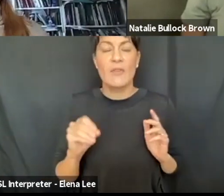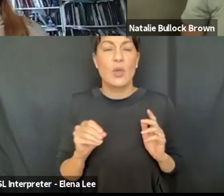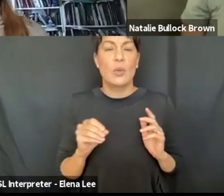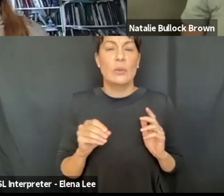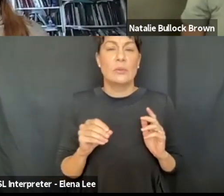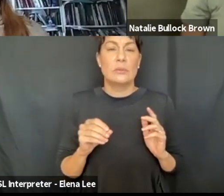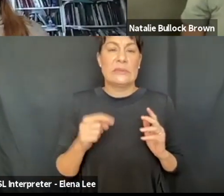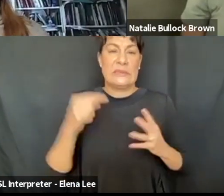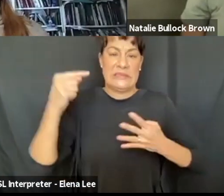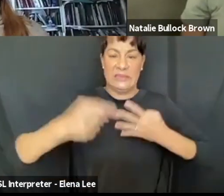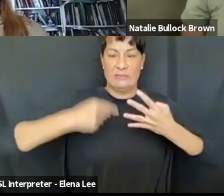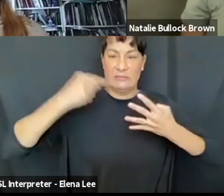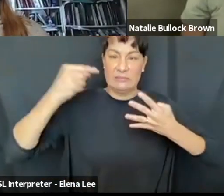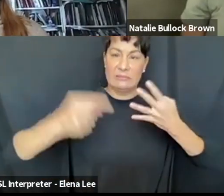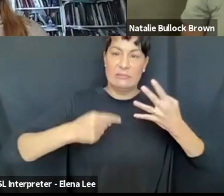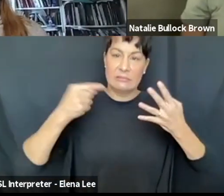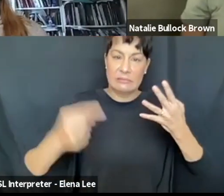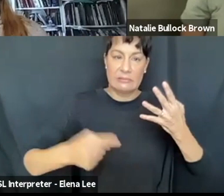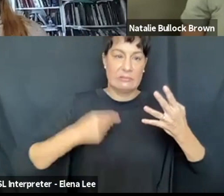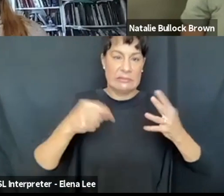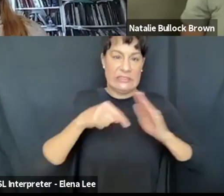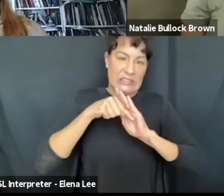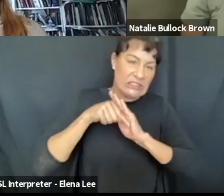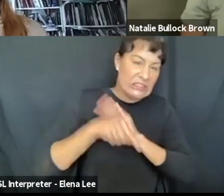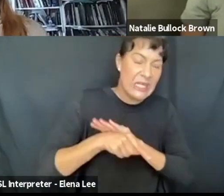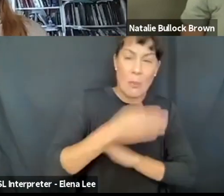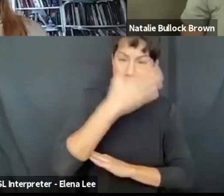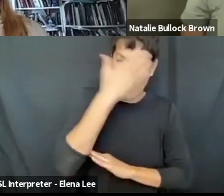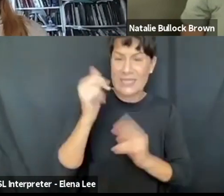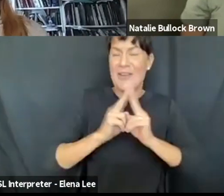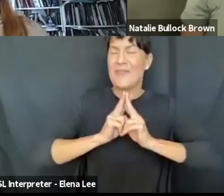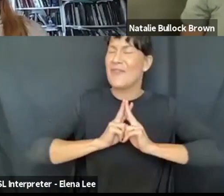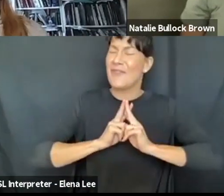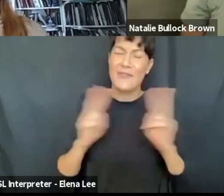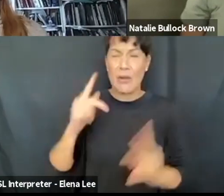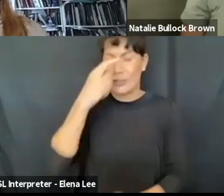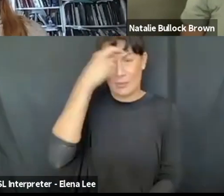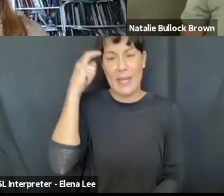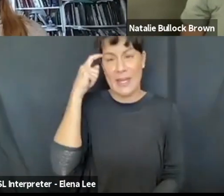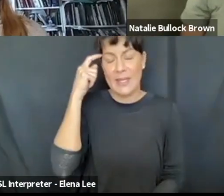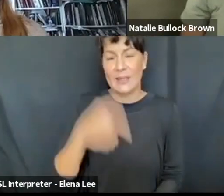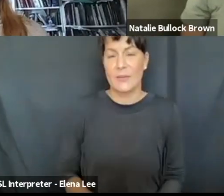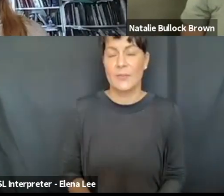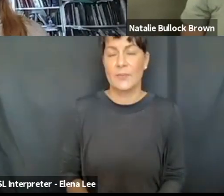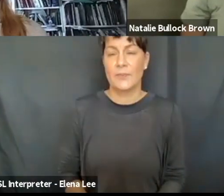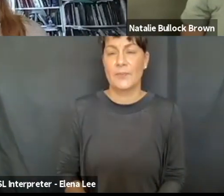the play by play because it's deeply traumatic. Other practices that we've engaged in